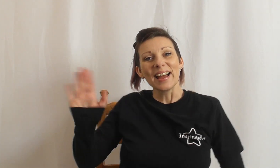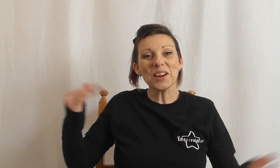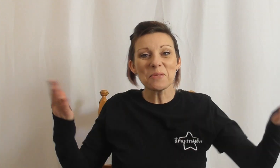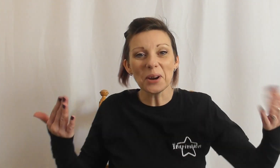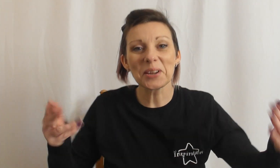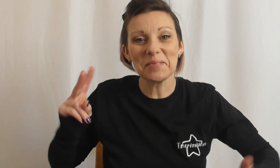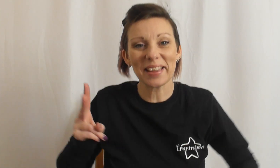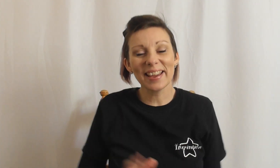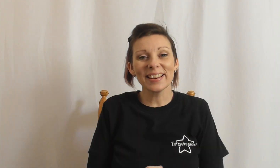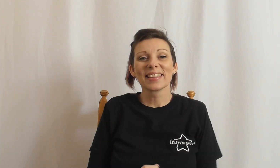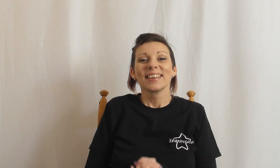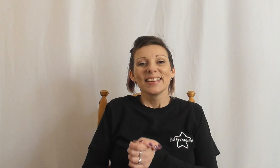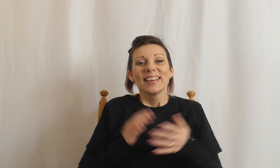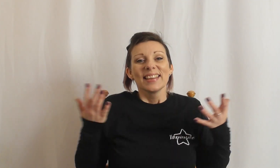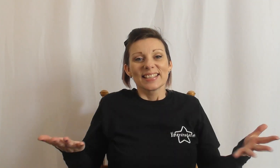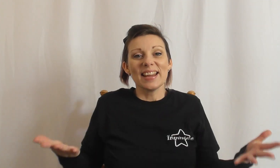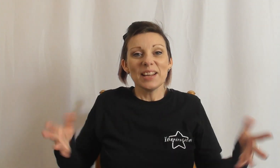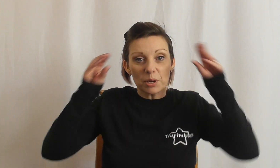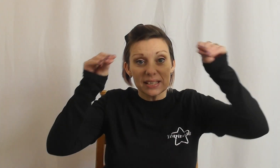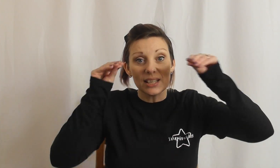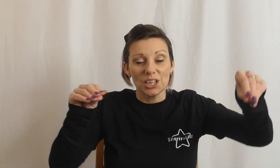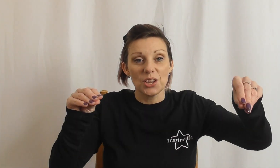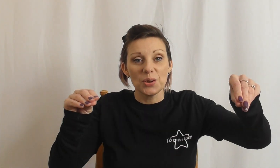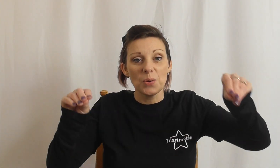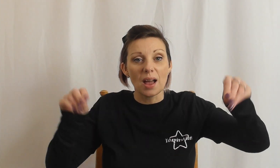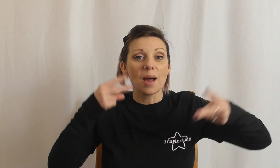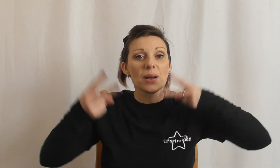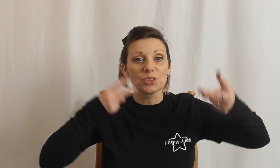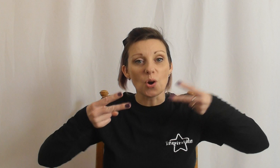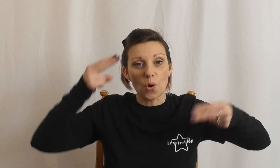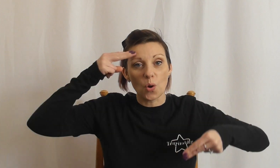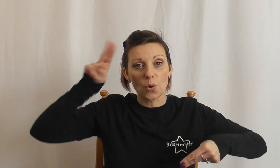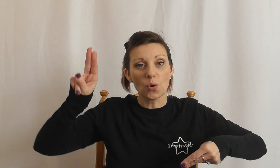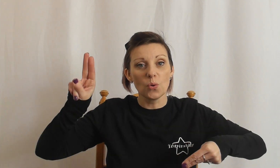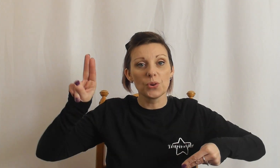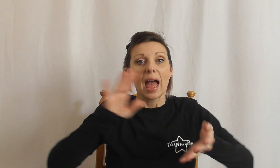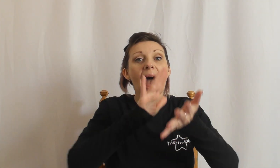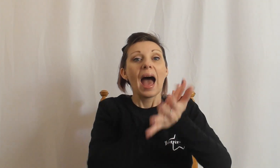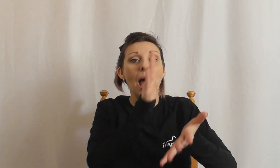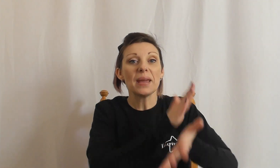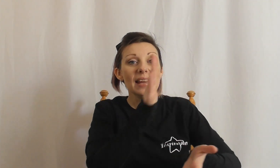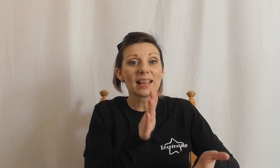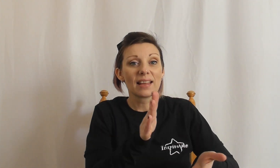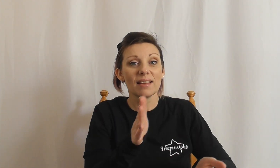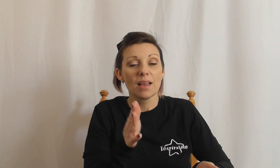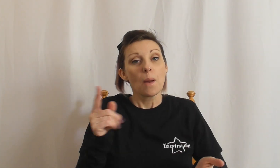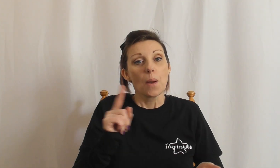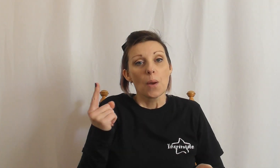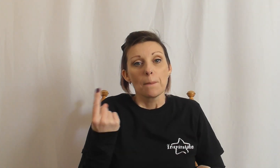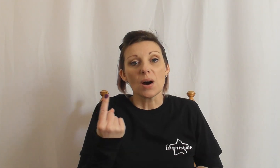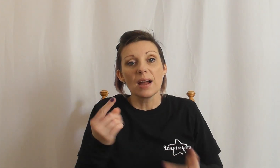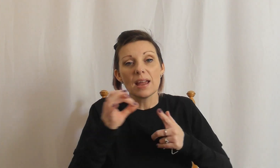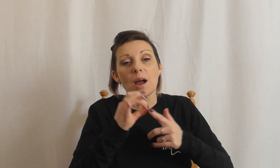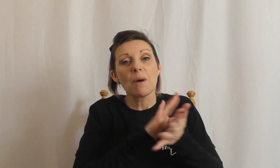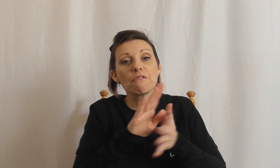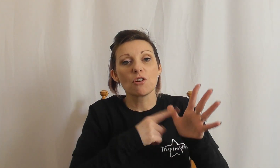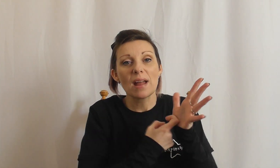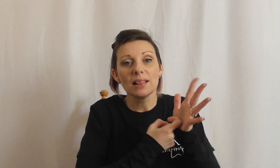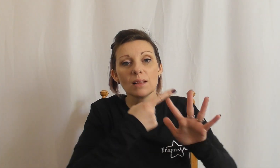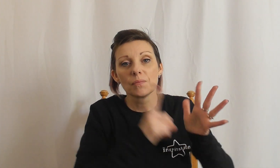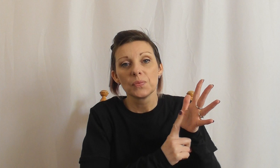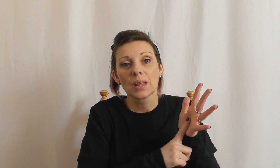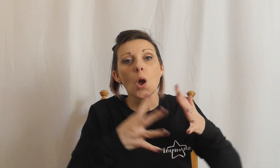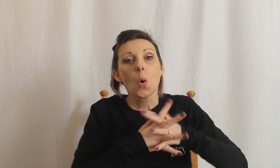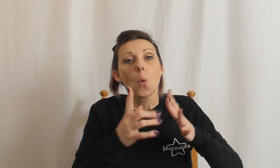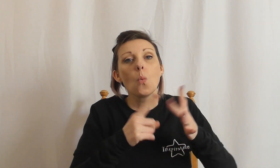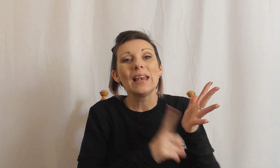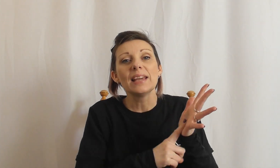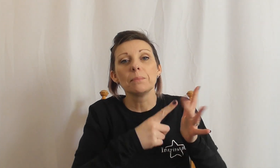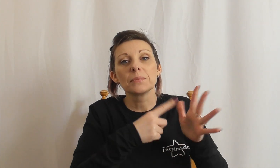Hello, welcome again, today i'm going to be teaching you a song called happy by Pharrell Williams.